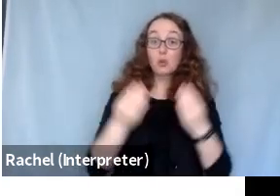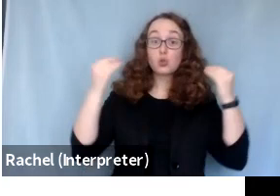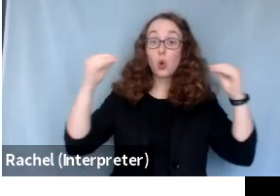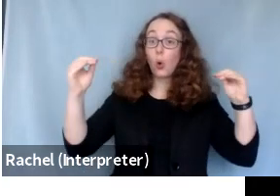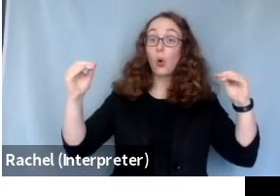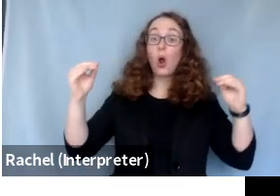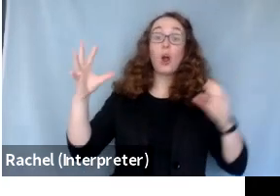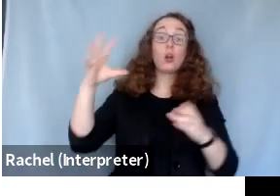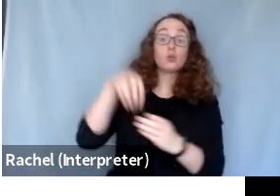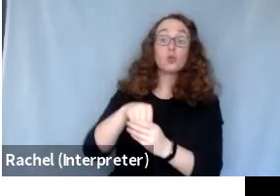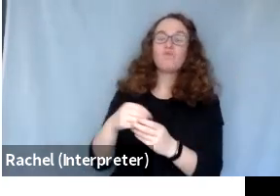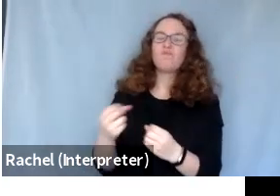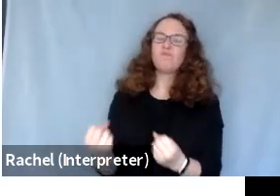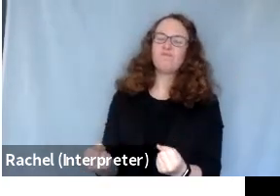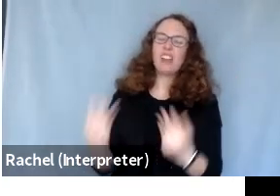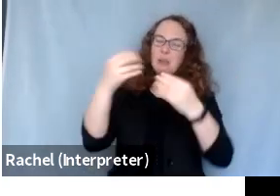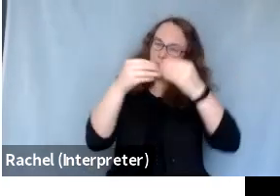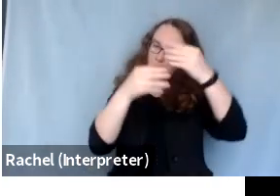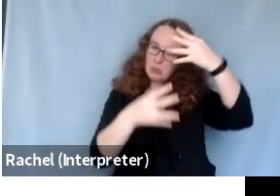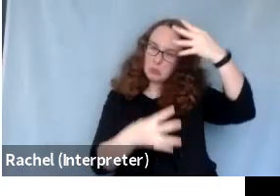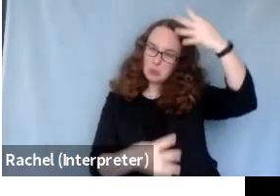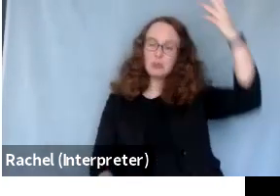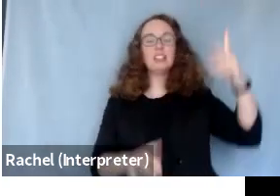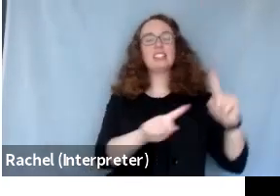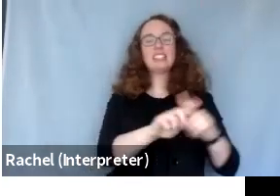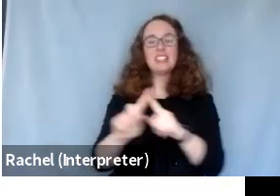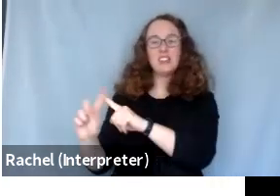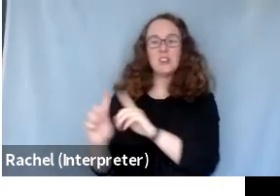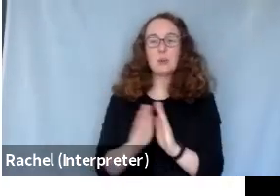you're any familiar with the bookstore you know we have